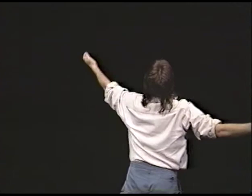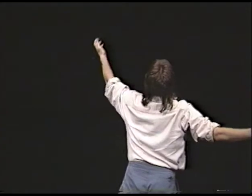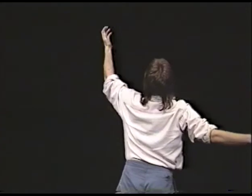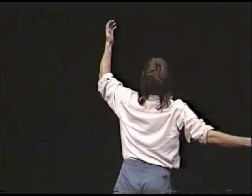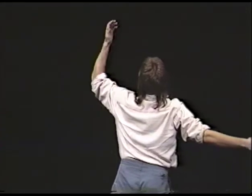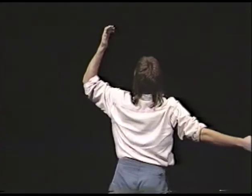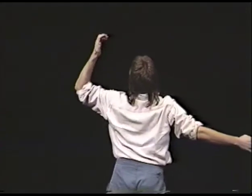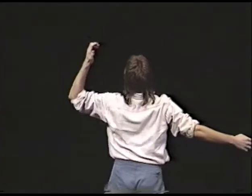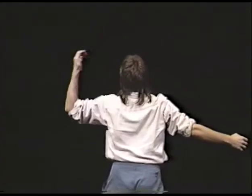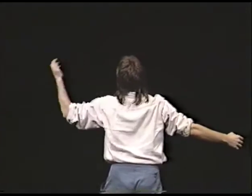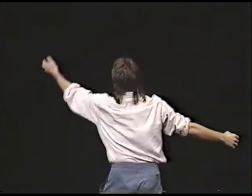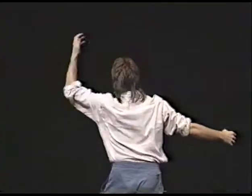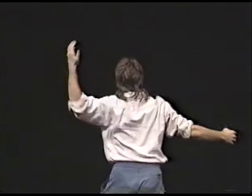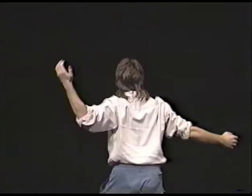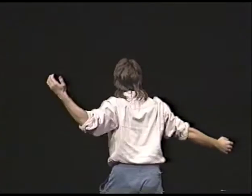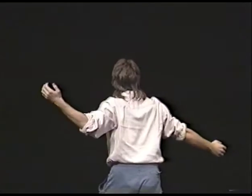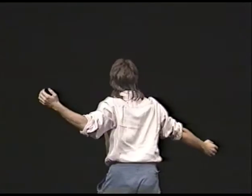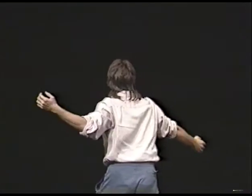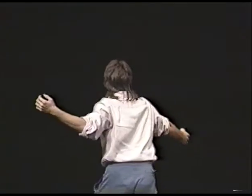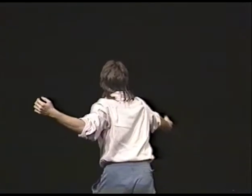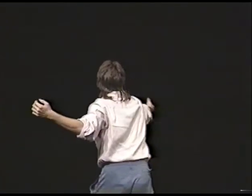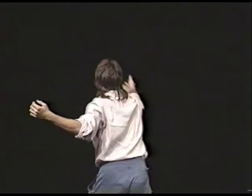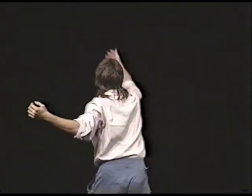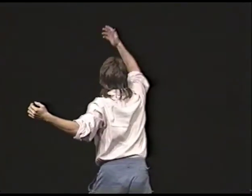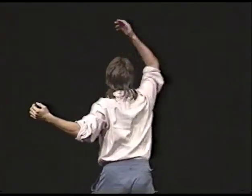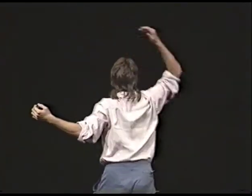The archbishop appeals to his flocks.